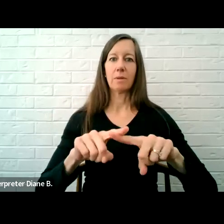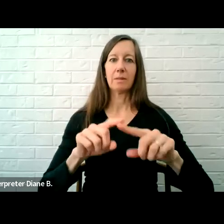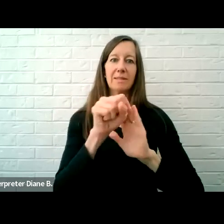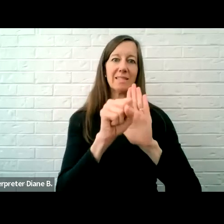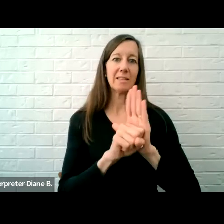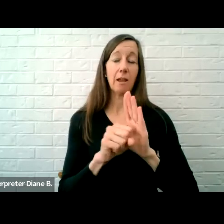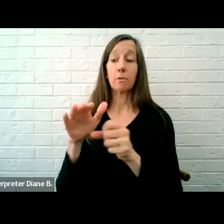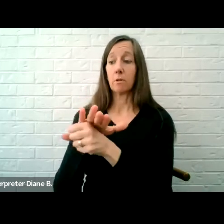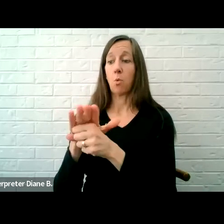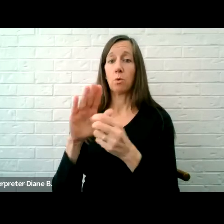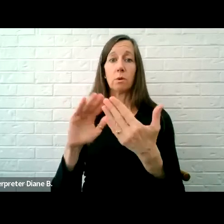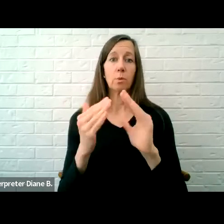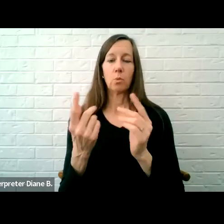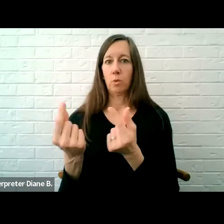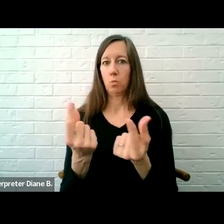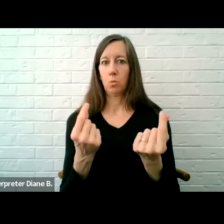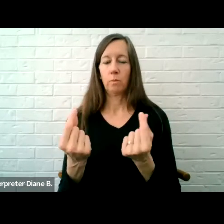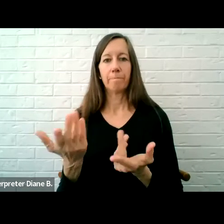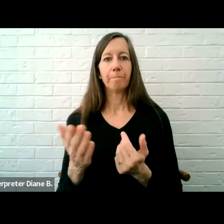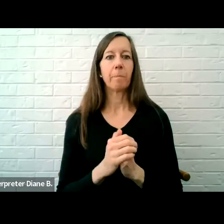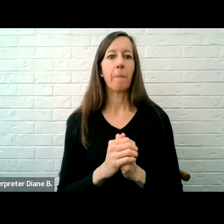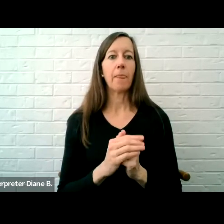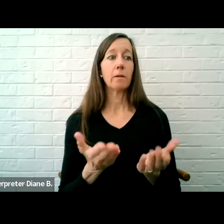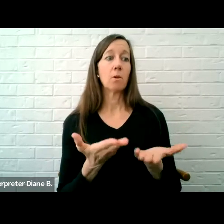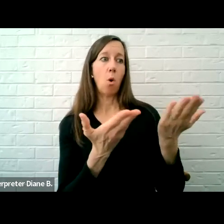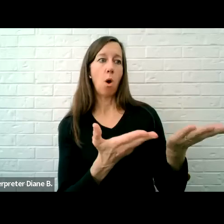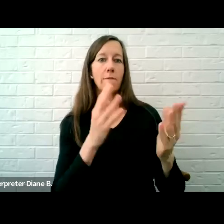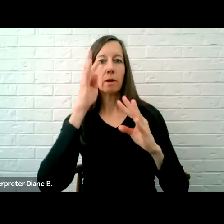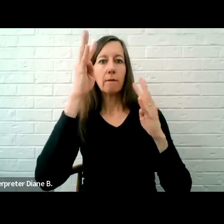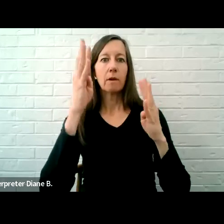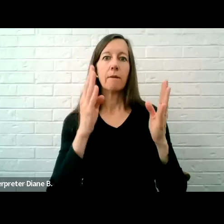might be doing and offering in the innovative ways in which they might be partnering with